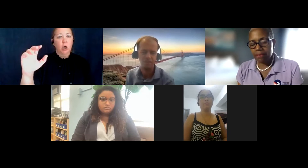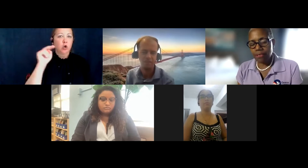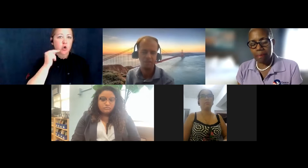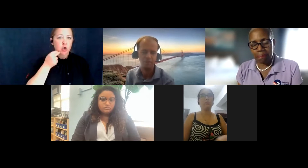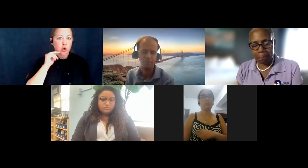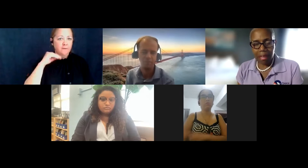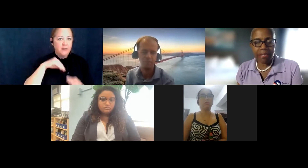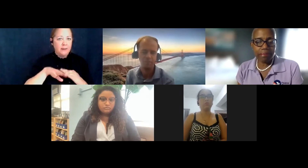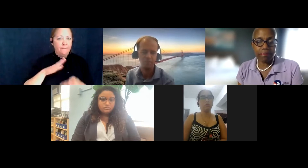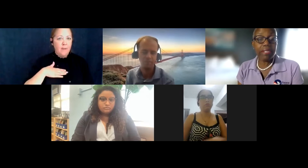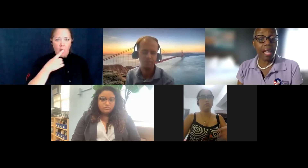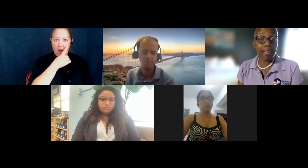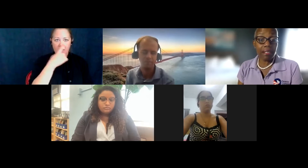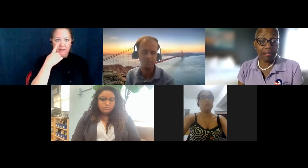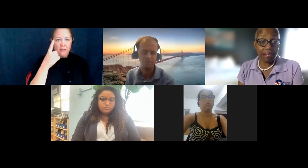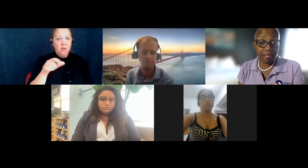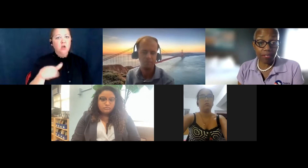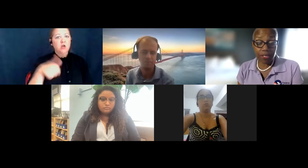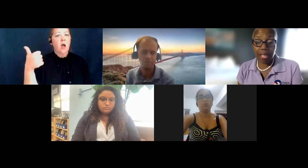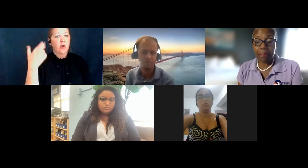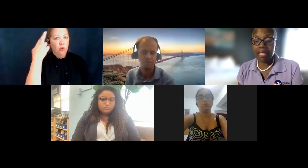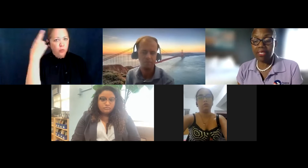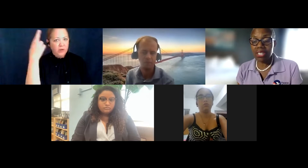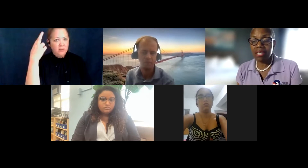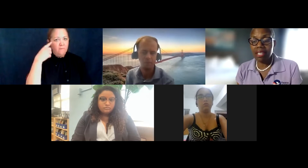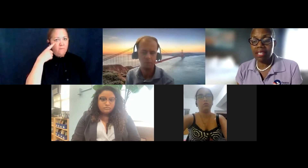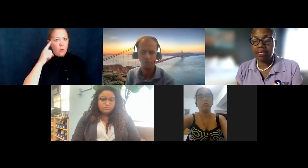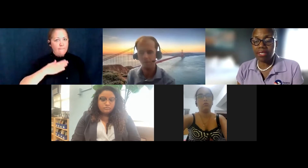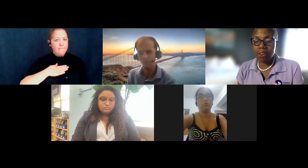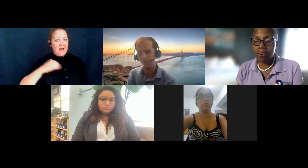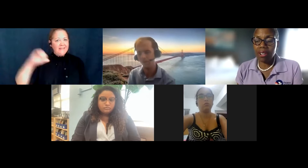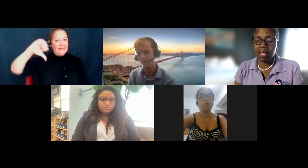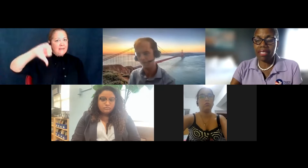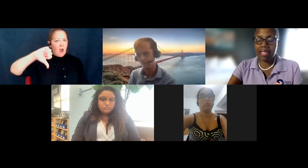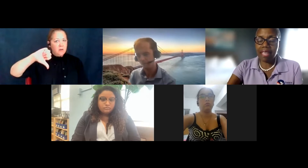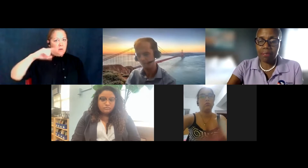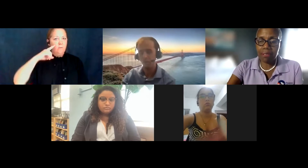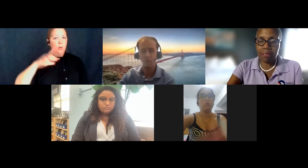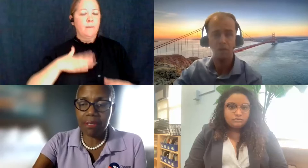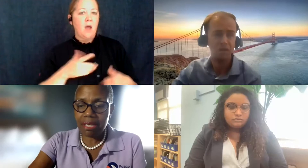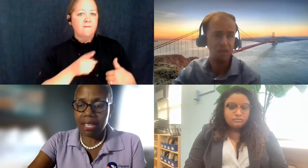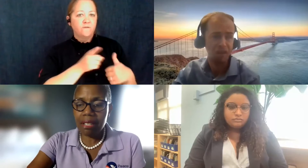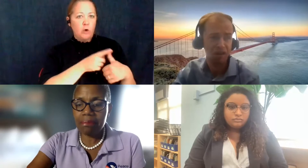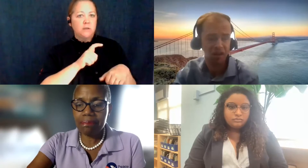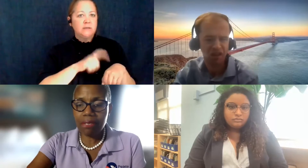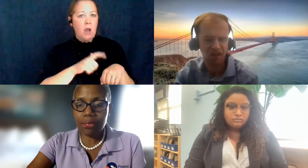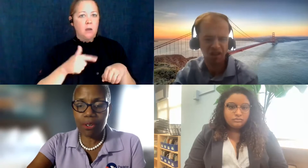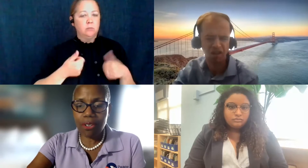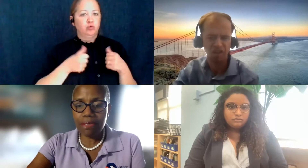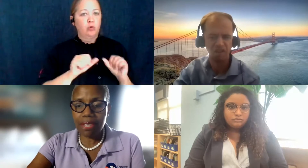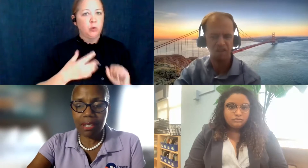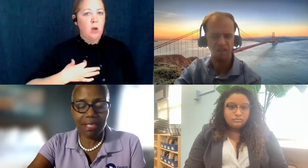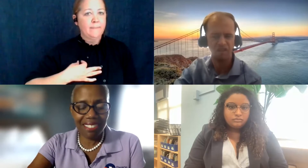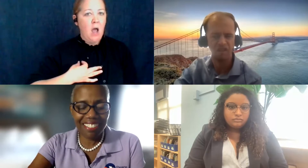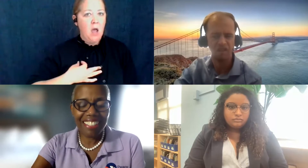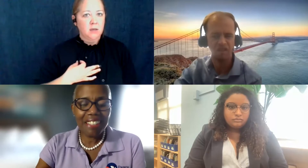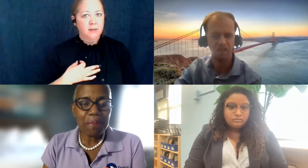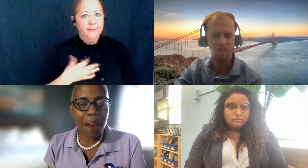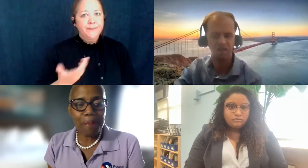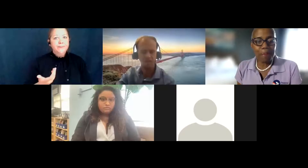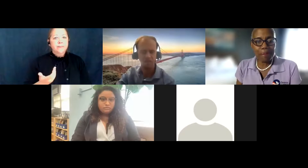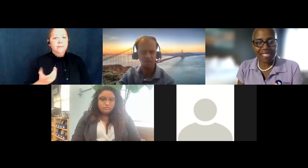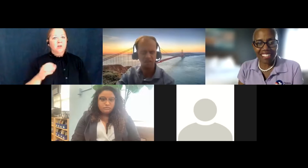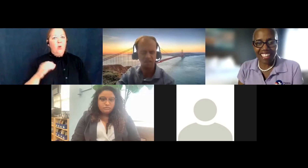for my denial in the first application. Those were are all of the problems that I